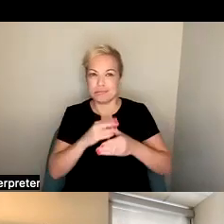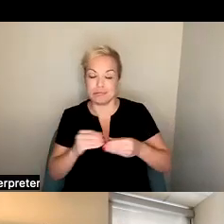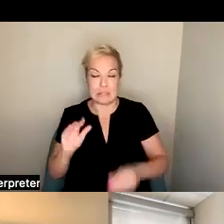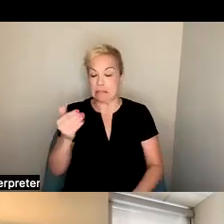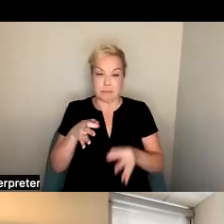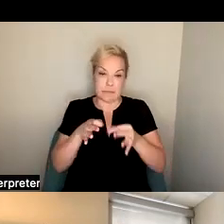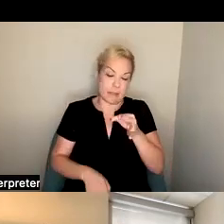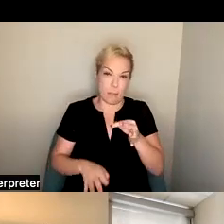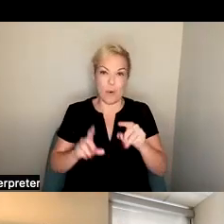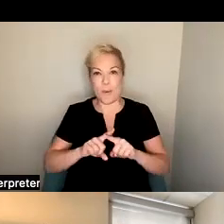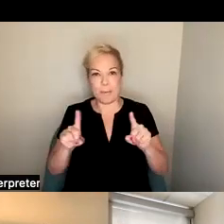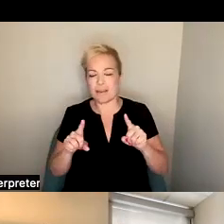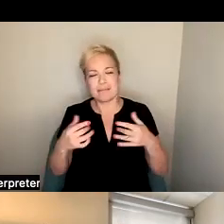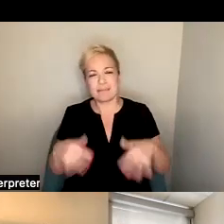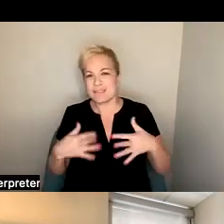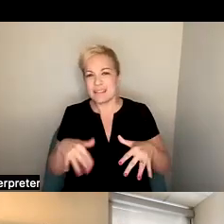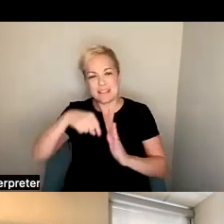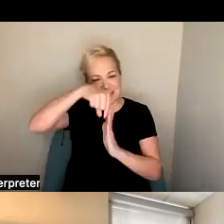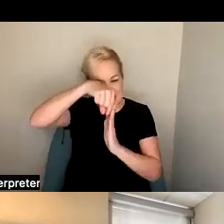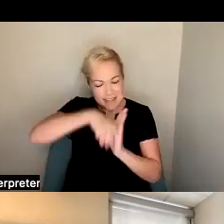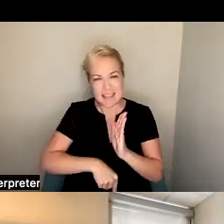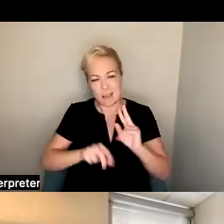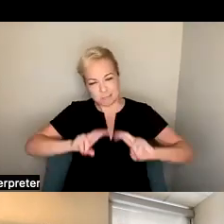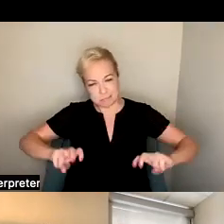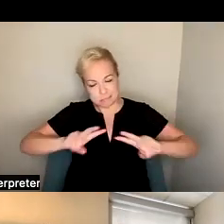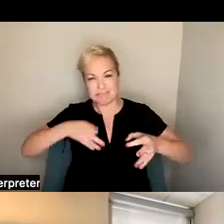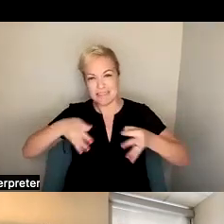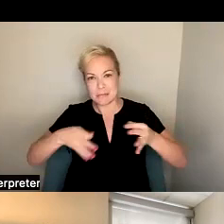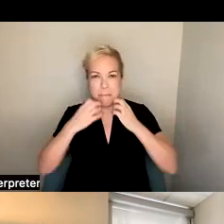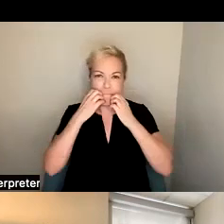that explain value systems, that explain how things should be related to- how we understand